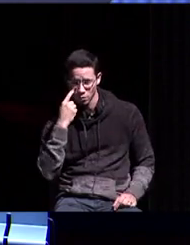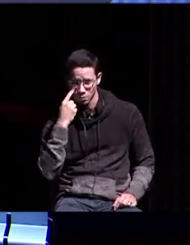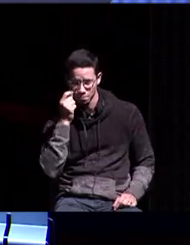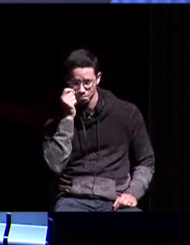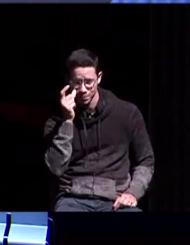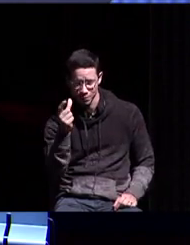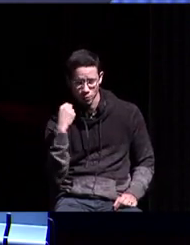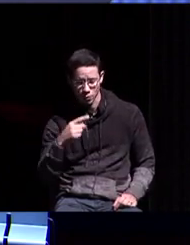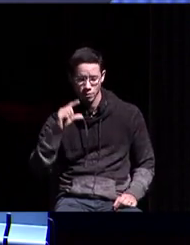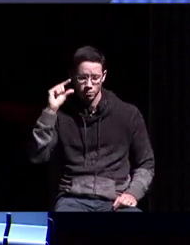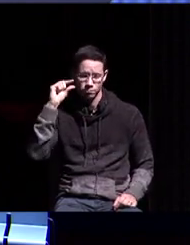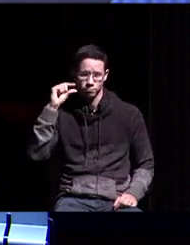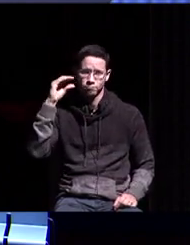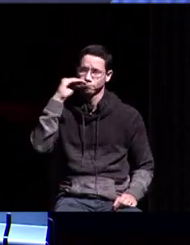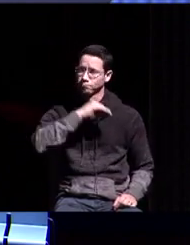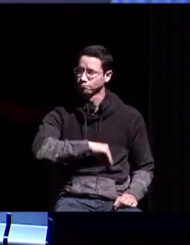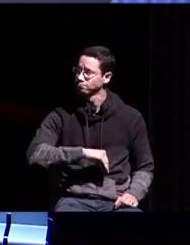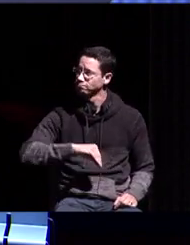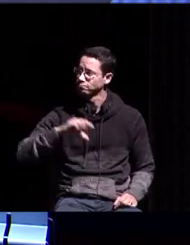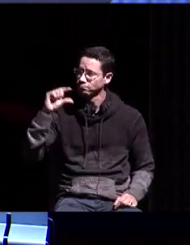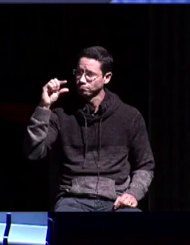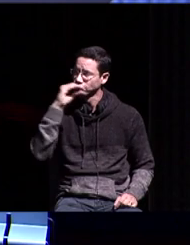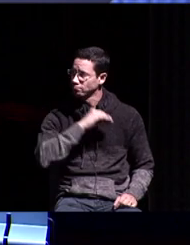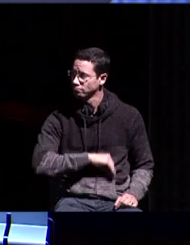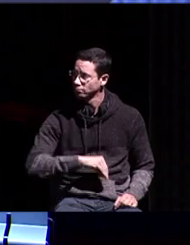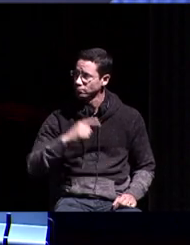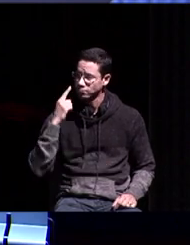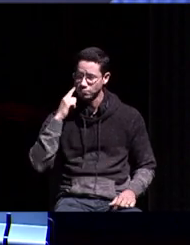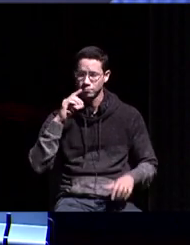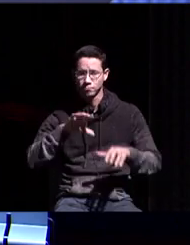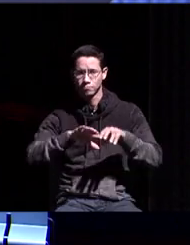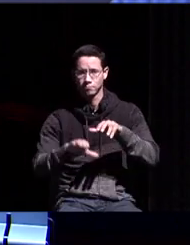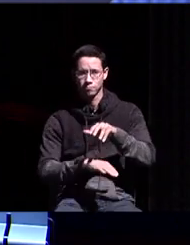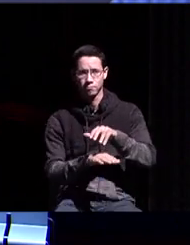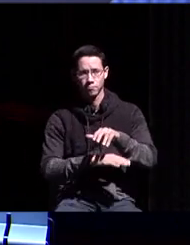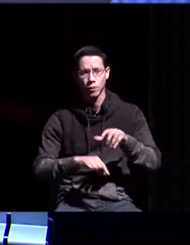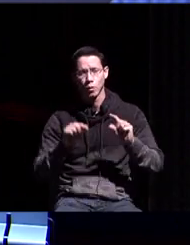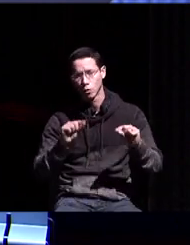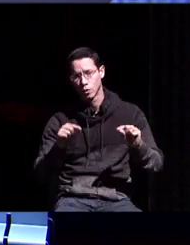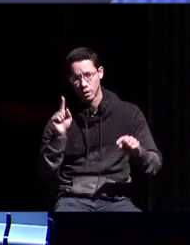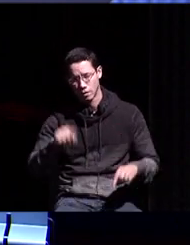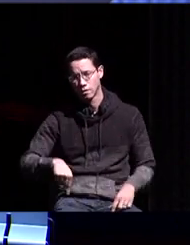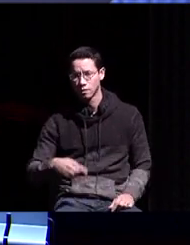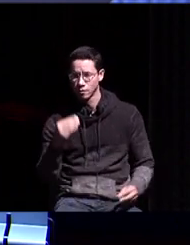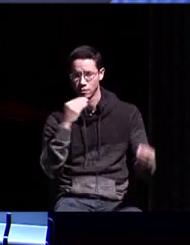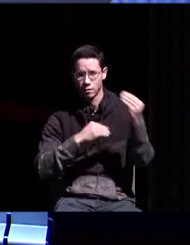So the lowest compensation is in the restaurant sector: BRL 1,200